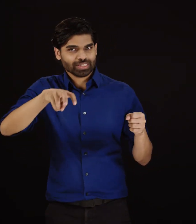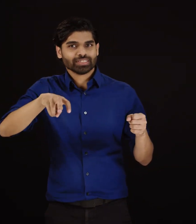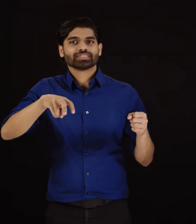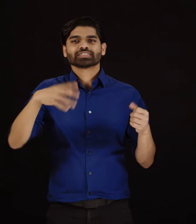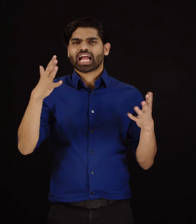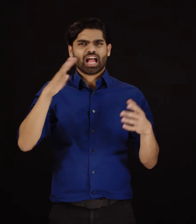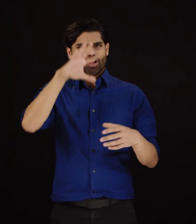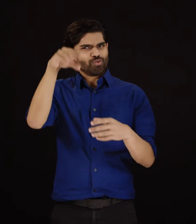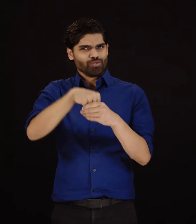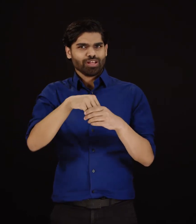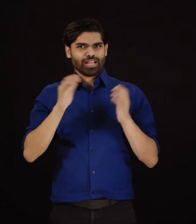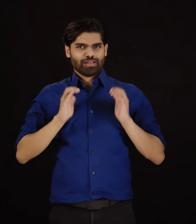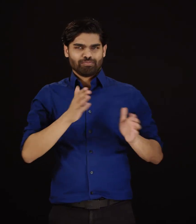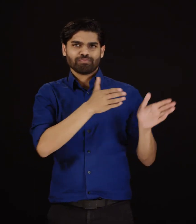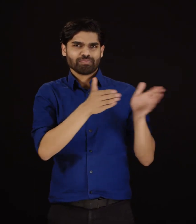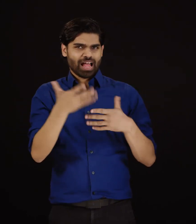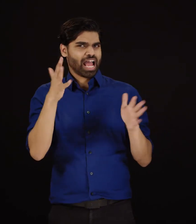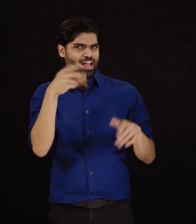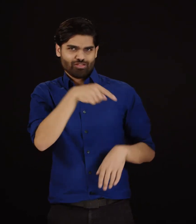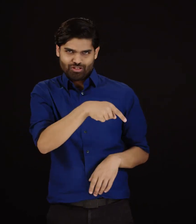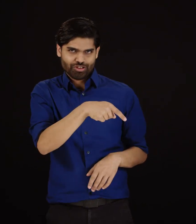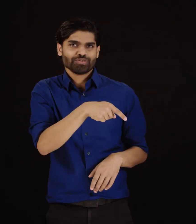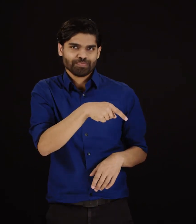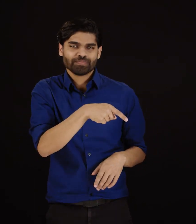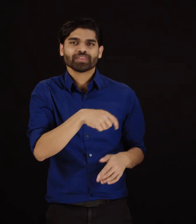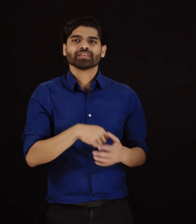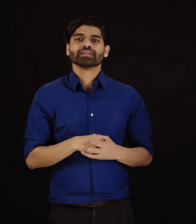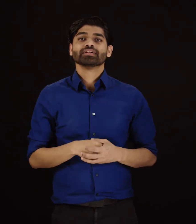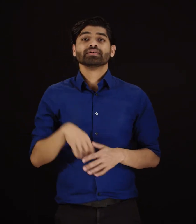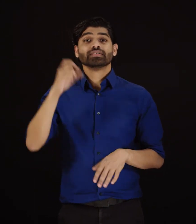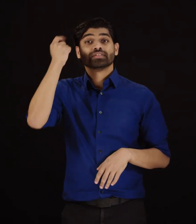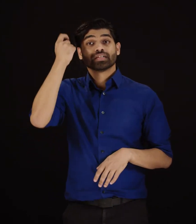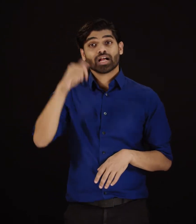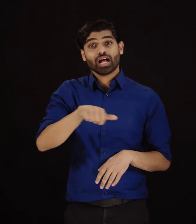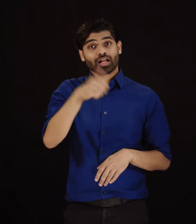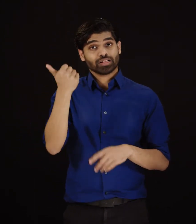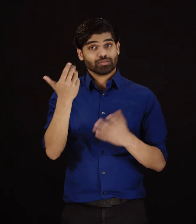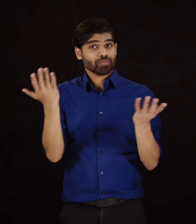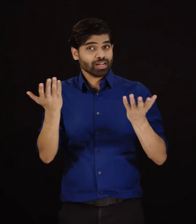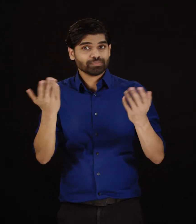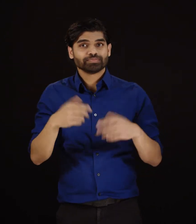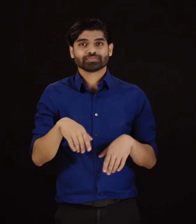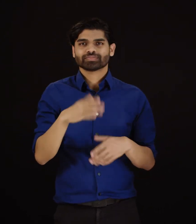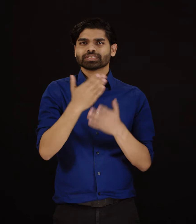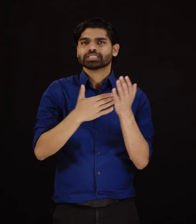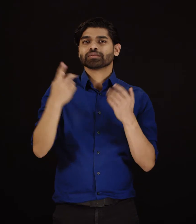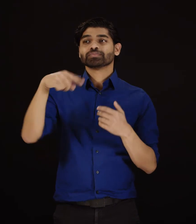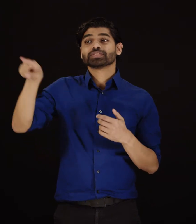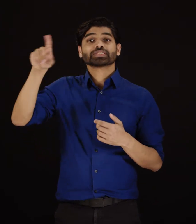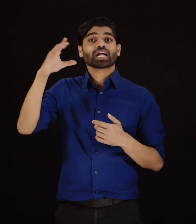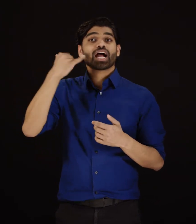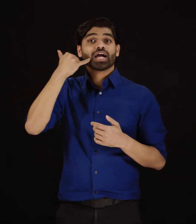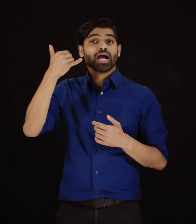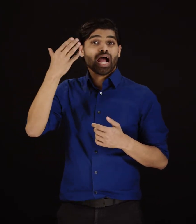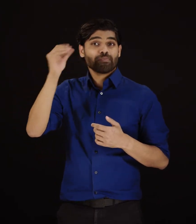with access to their local plan in various international destinations. In both these instances, the customer does